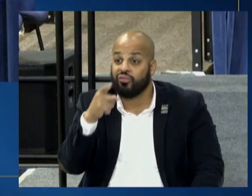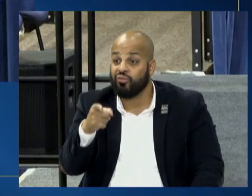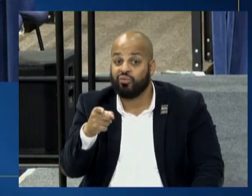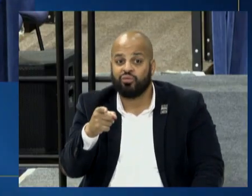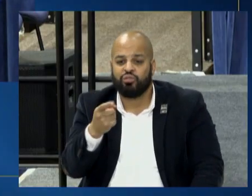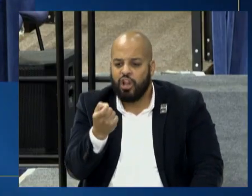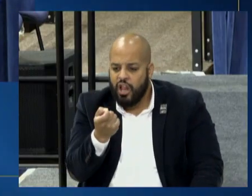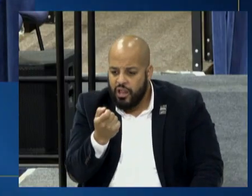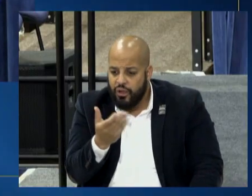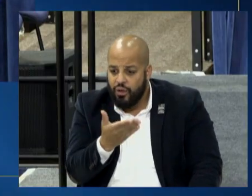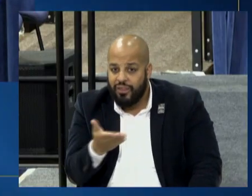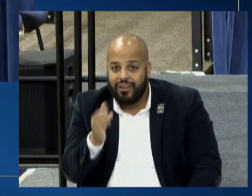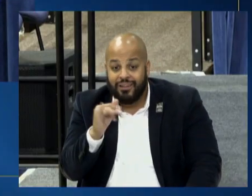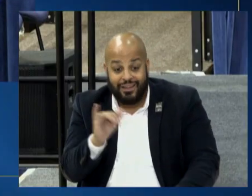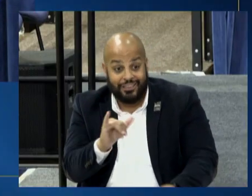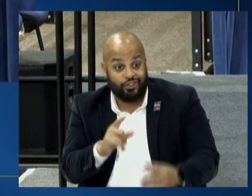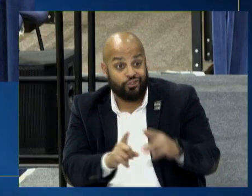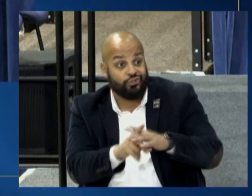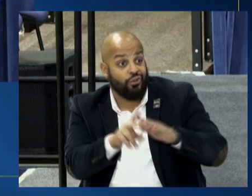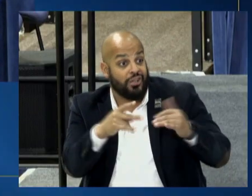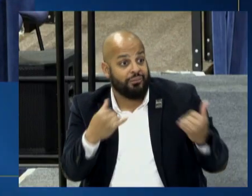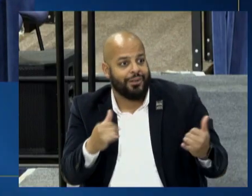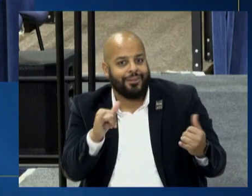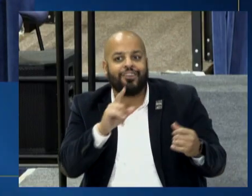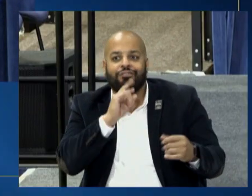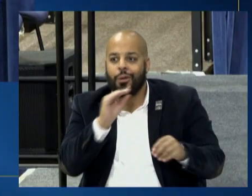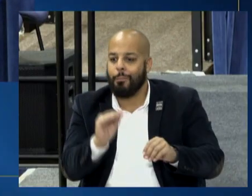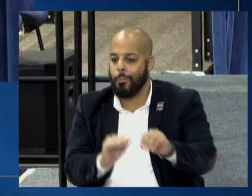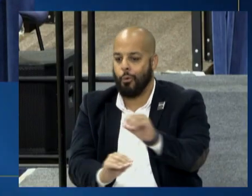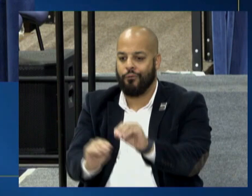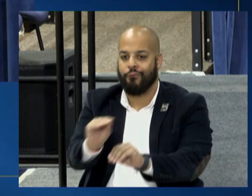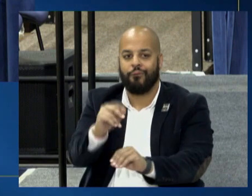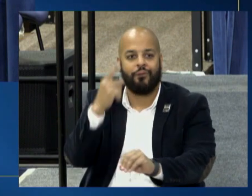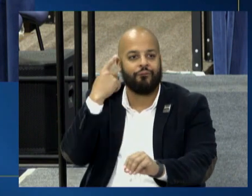those pieces around. And you're helping to get it in the right place eventually. So, thank you so